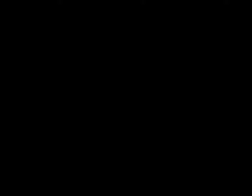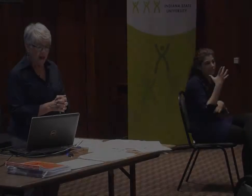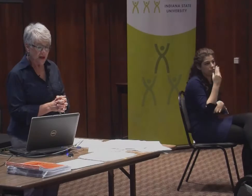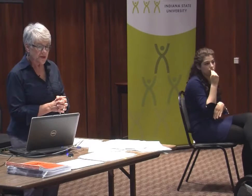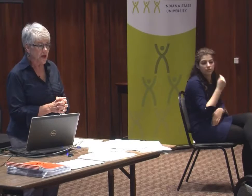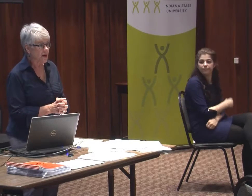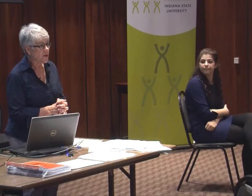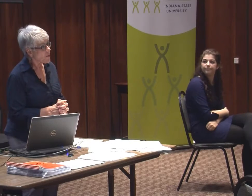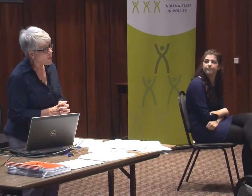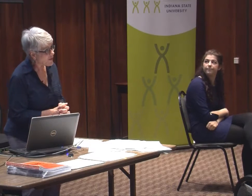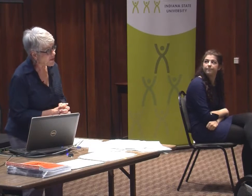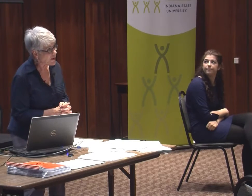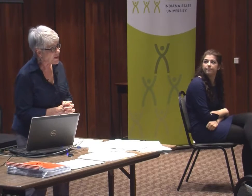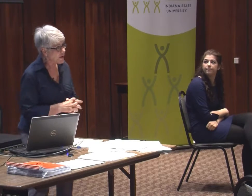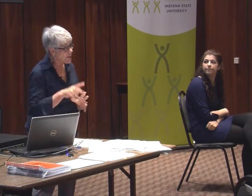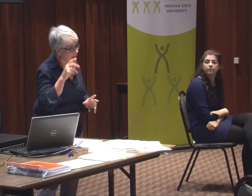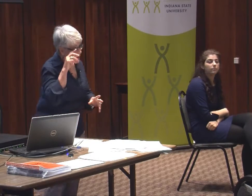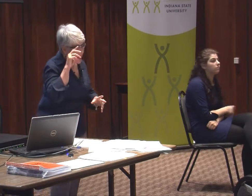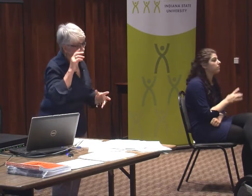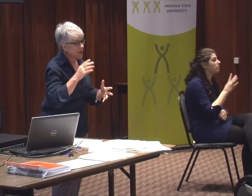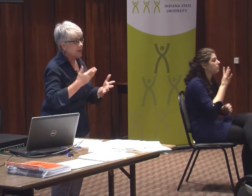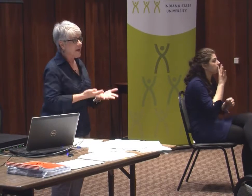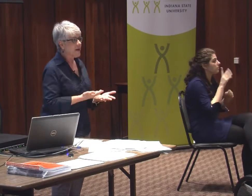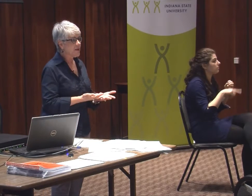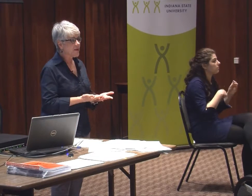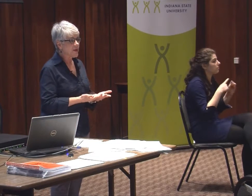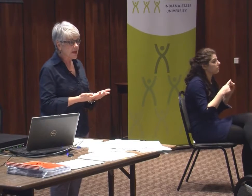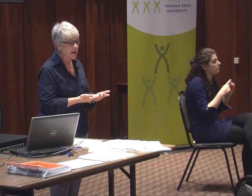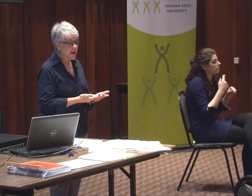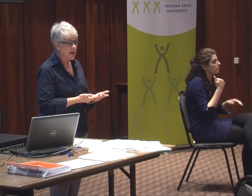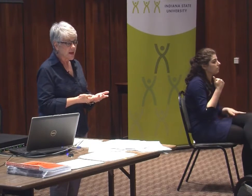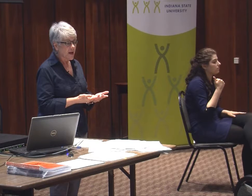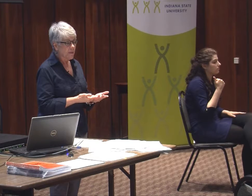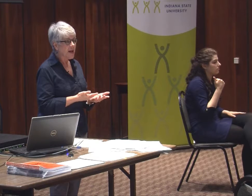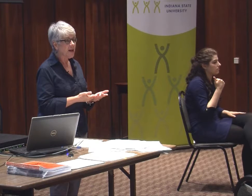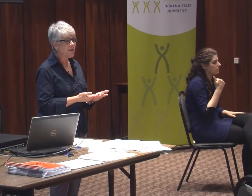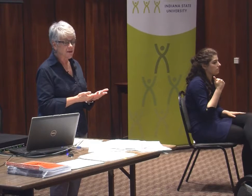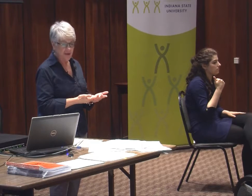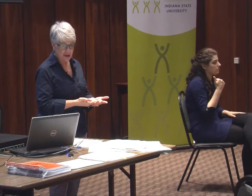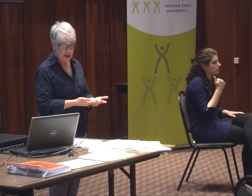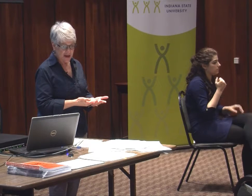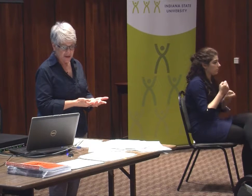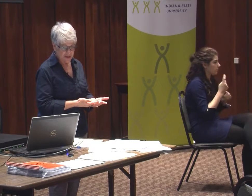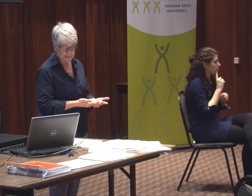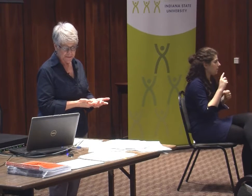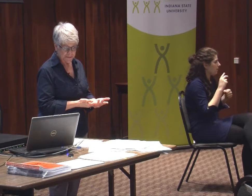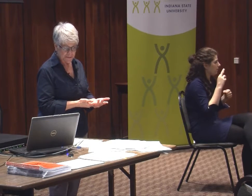So we've talked a little bit about making this meaningful for the child.